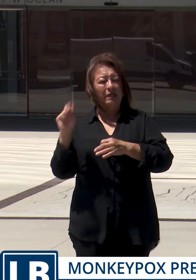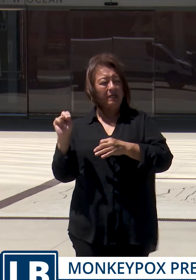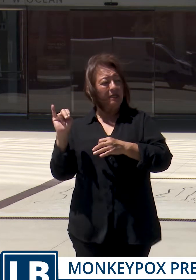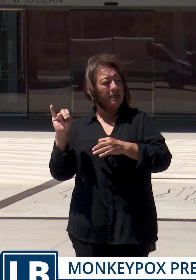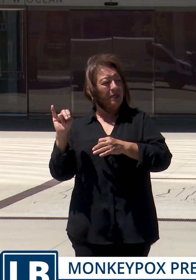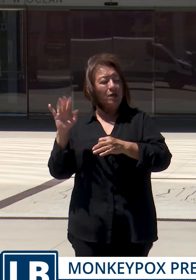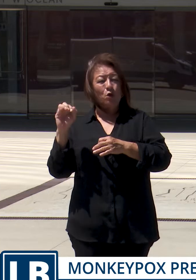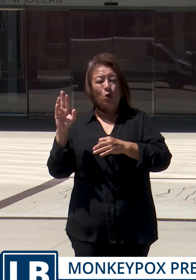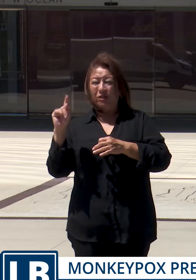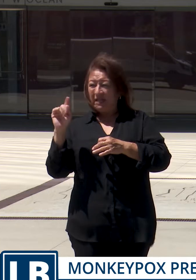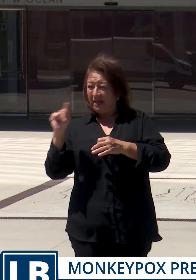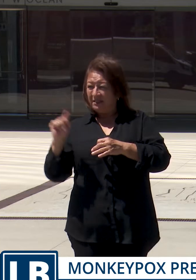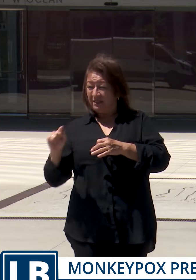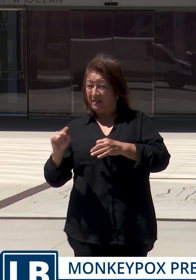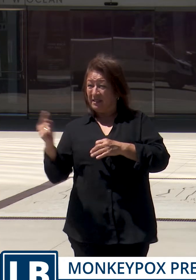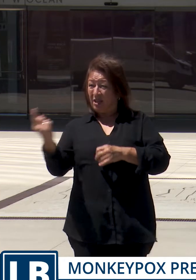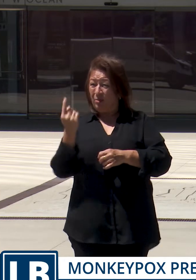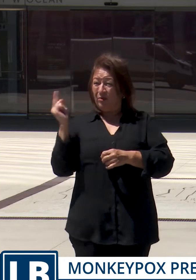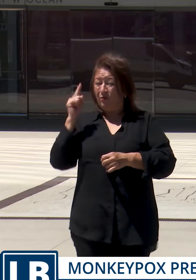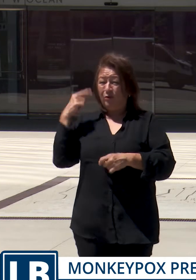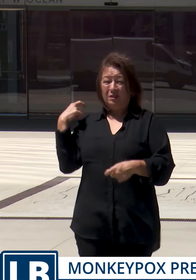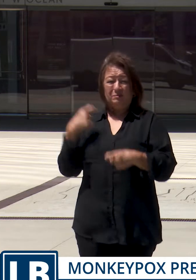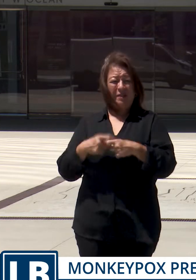spanish interpretation right now thank you all for being here